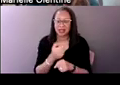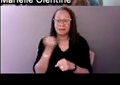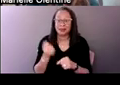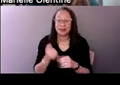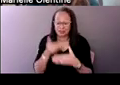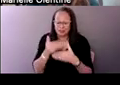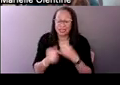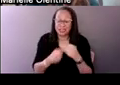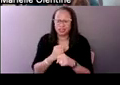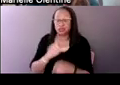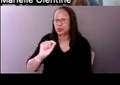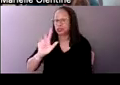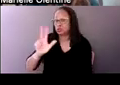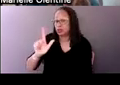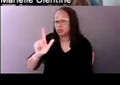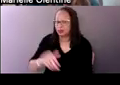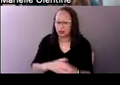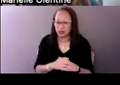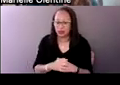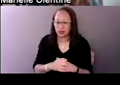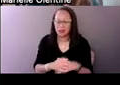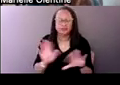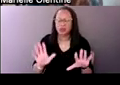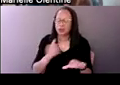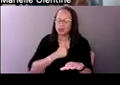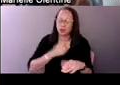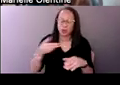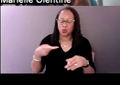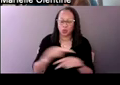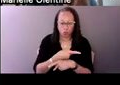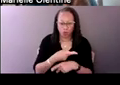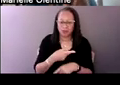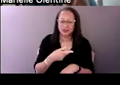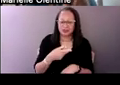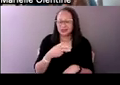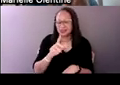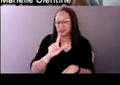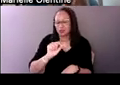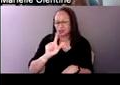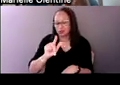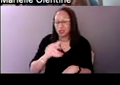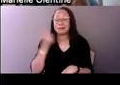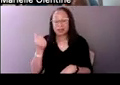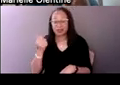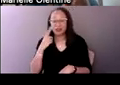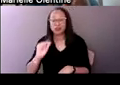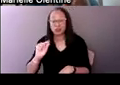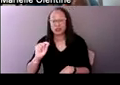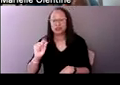example. That year, and it's more now, 1,730 films were submitted, 35 feature documentaries were